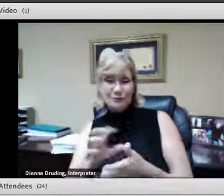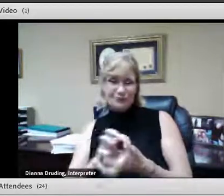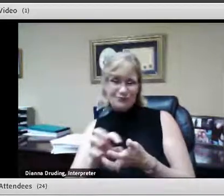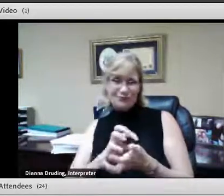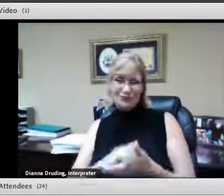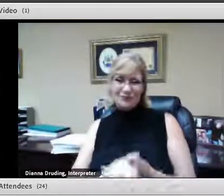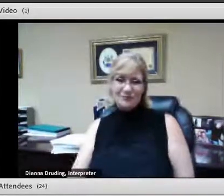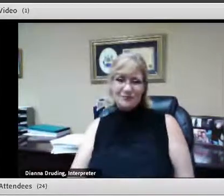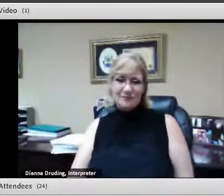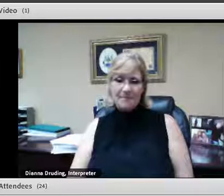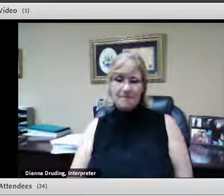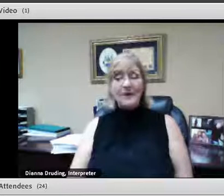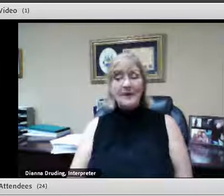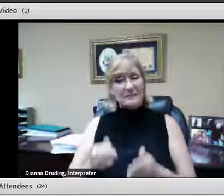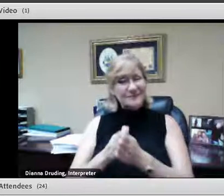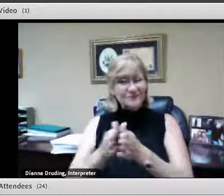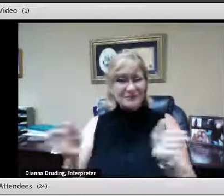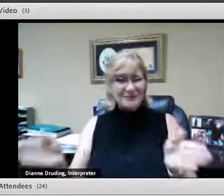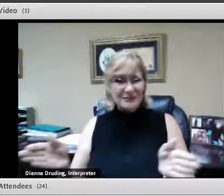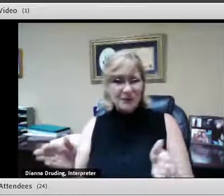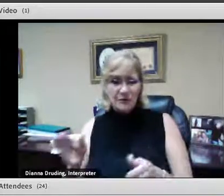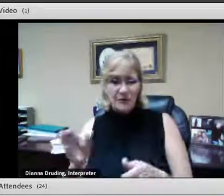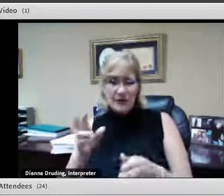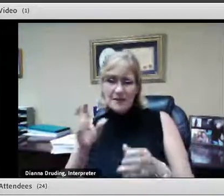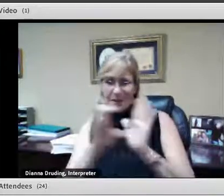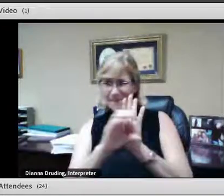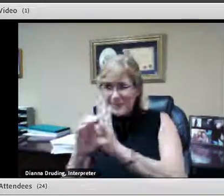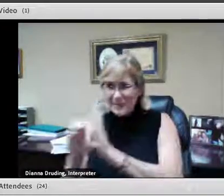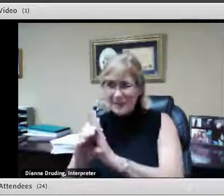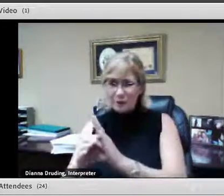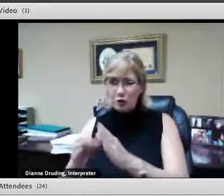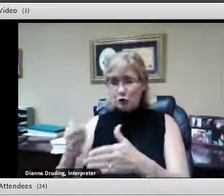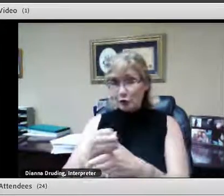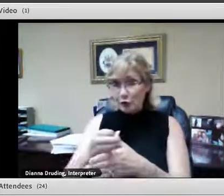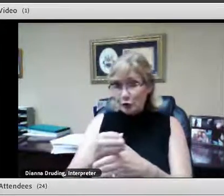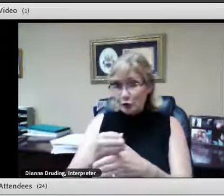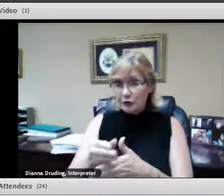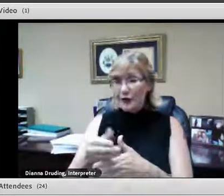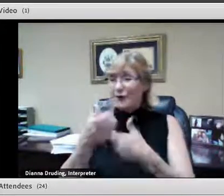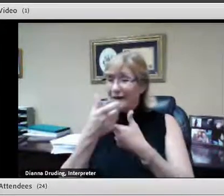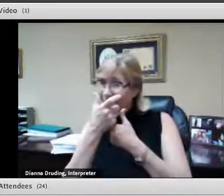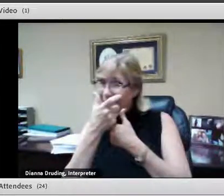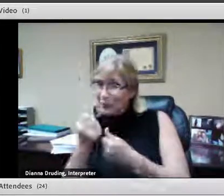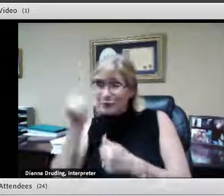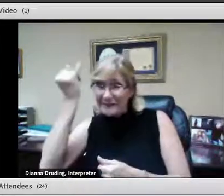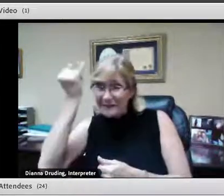And just in general, this little picture, sharing interests and ideals, is a great way,